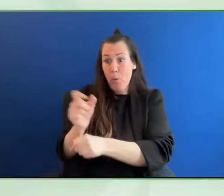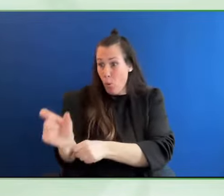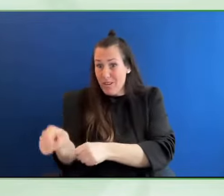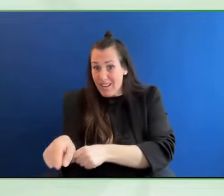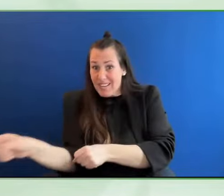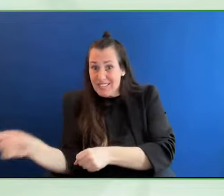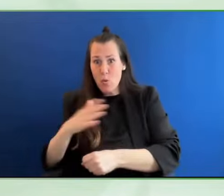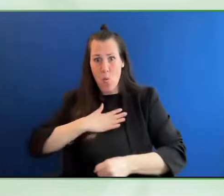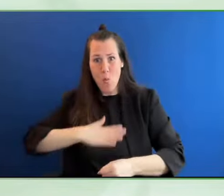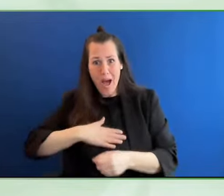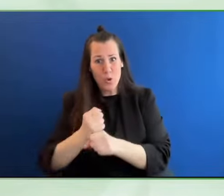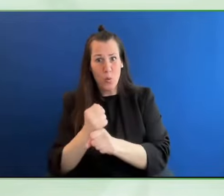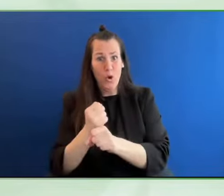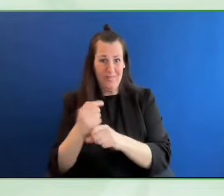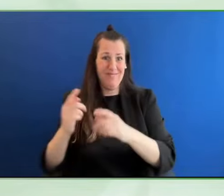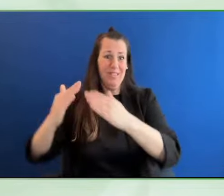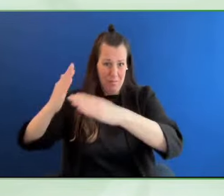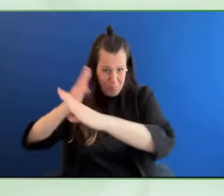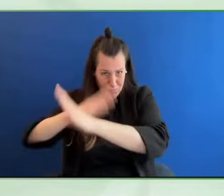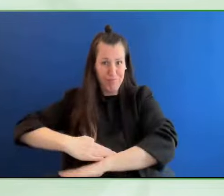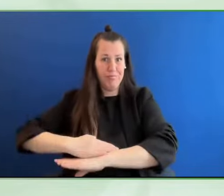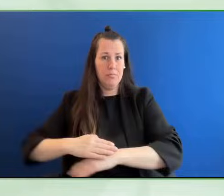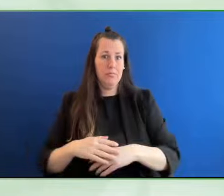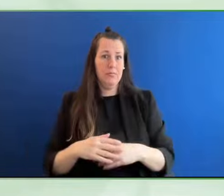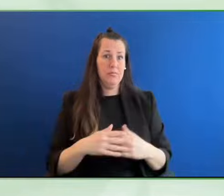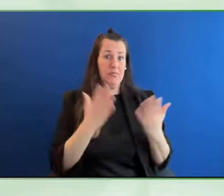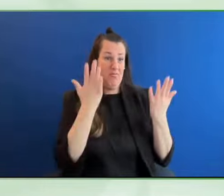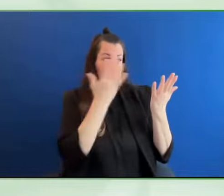Let us look at it a bit internally.